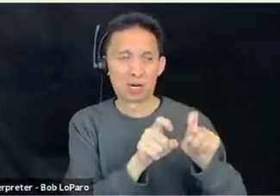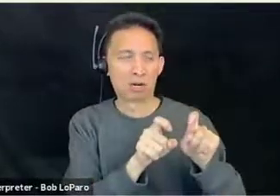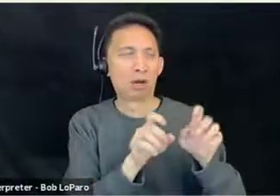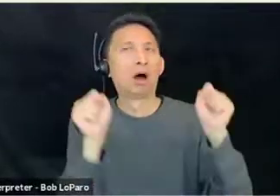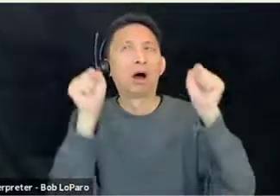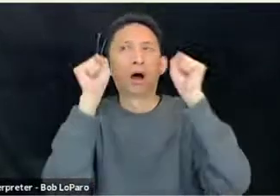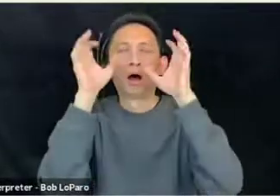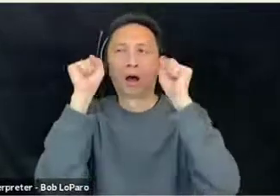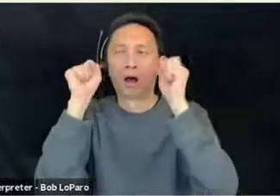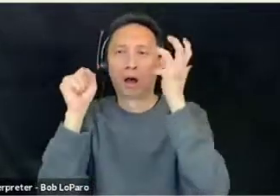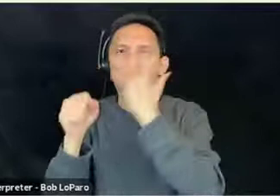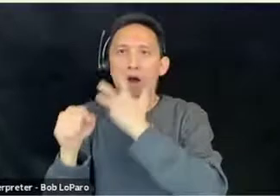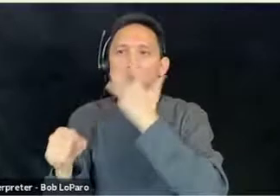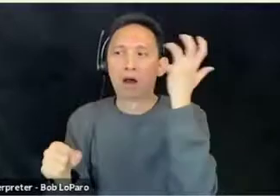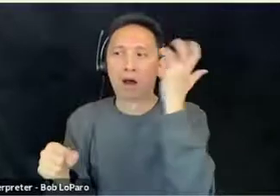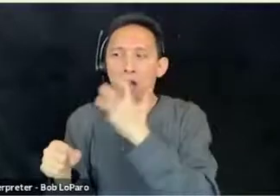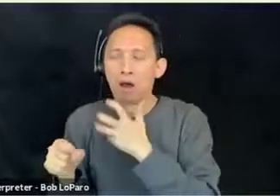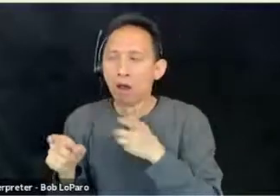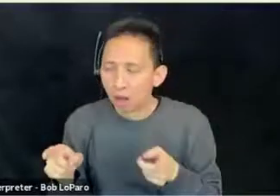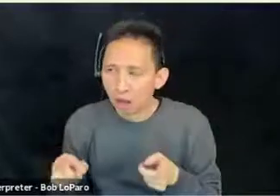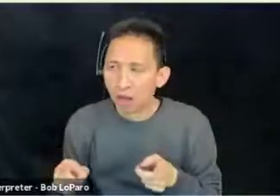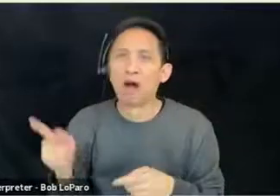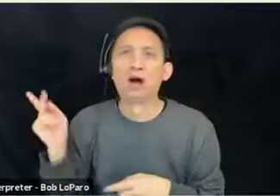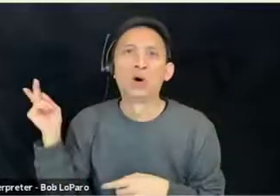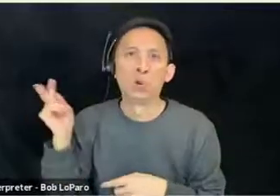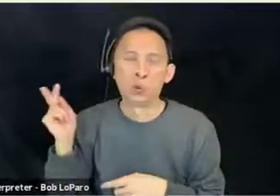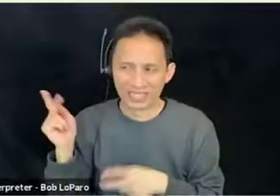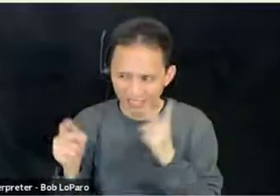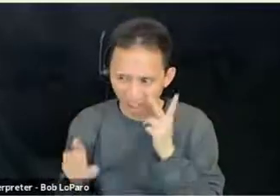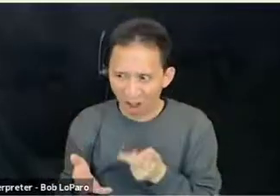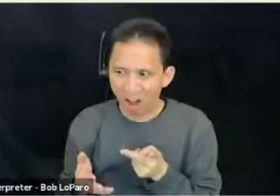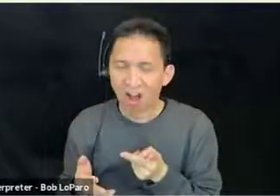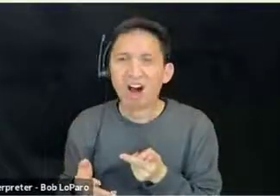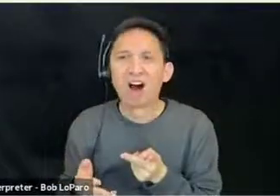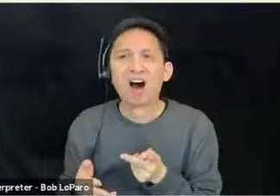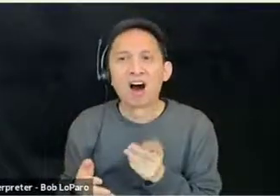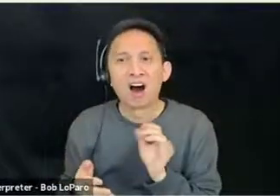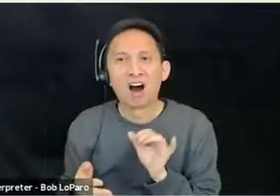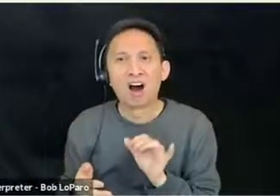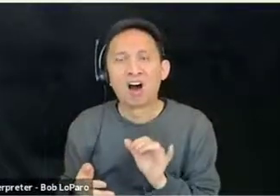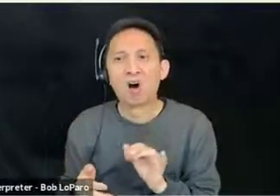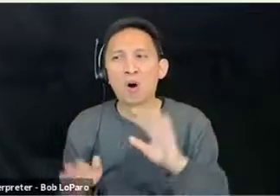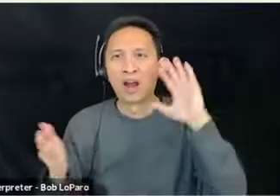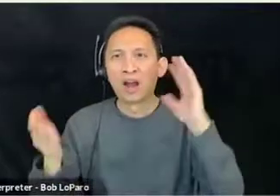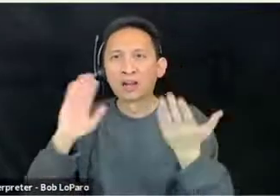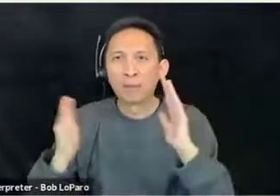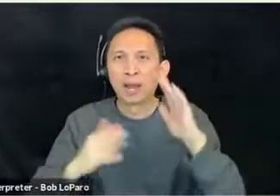for me and Katie because I think we saw both of our children